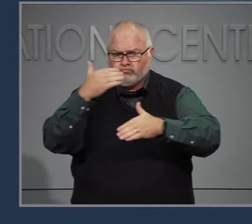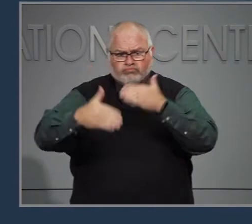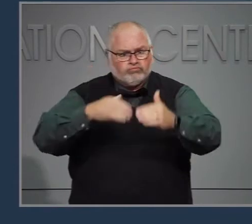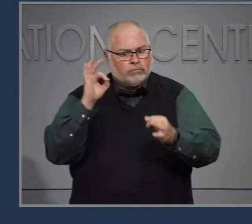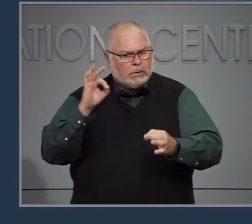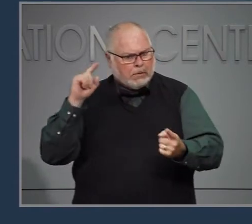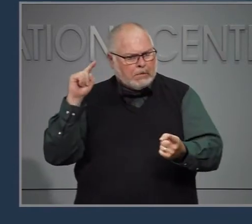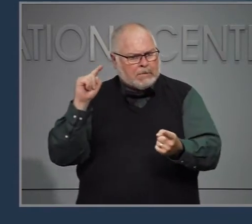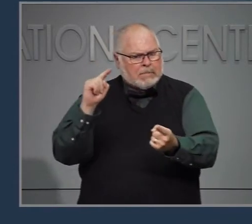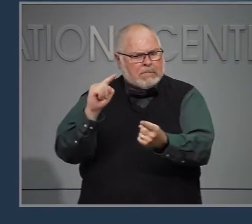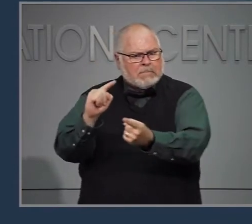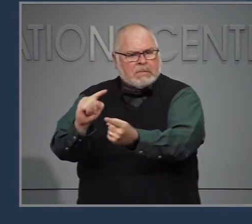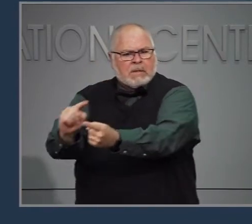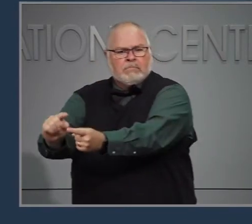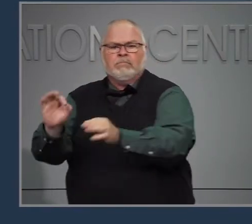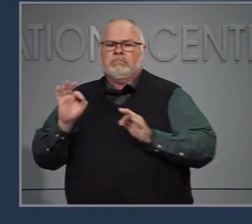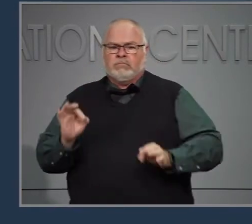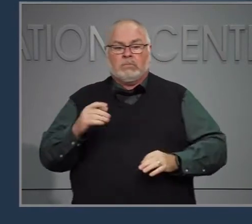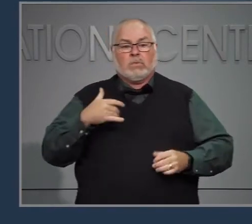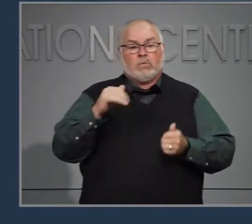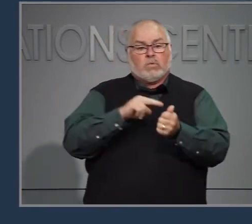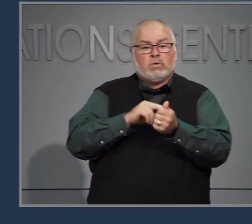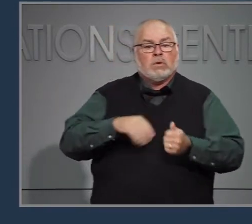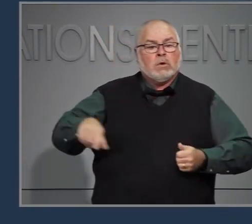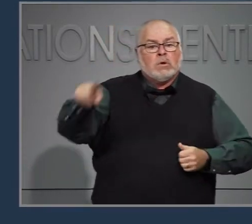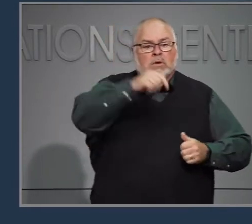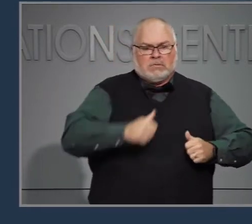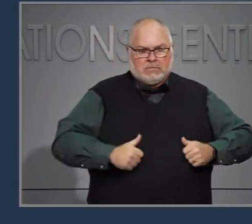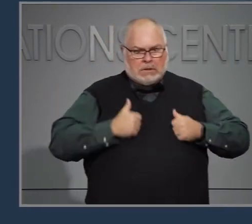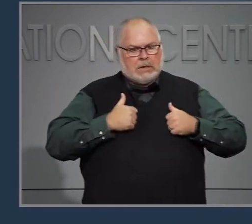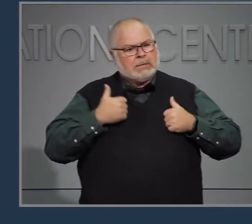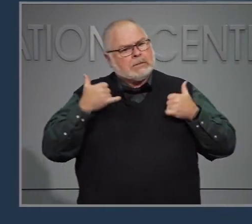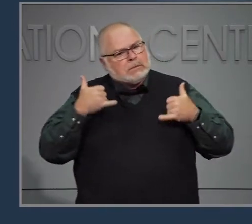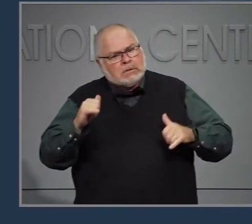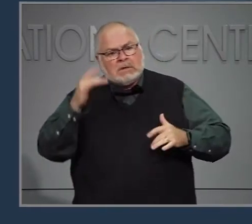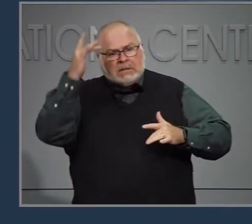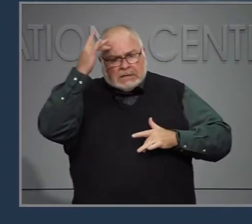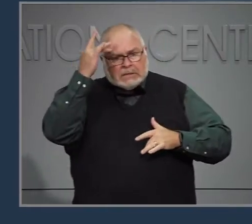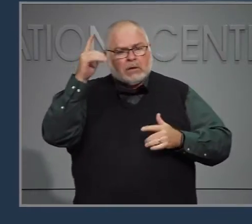FEWER NURSING HOME RESIDENTS ARE BECOMING SICK. WHEN THERE IS AN OUTBREAK.